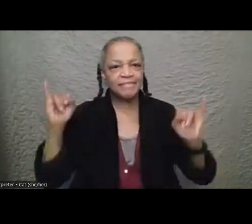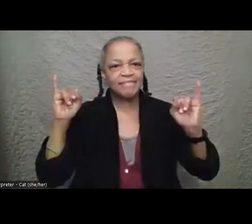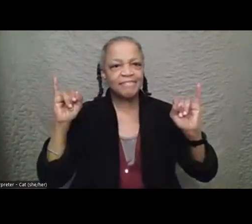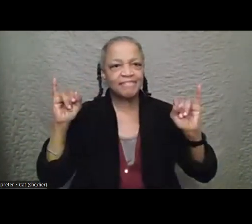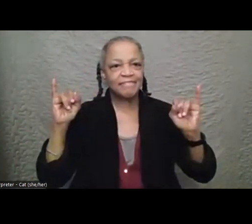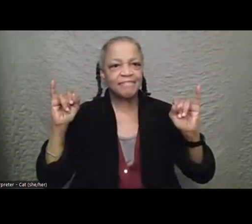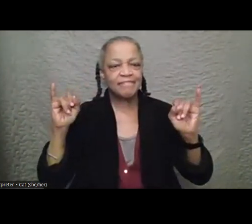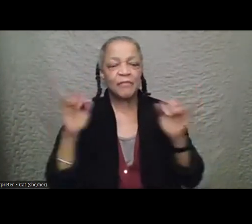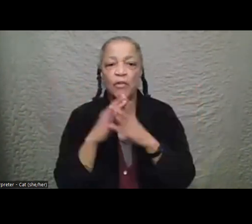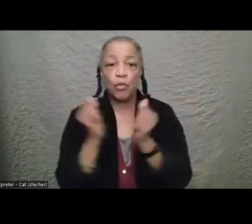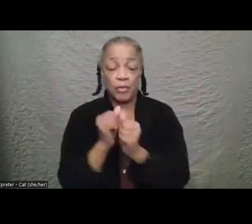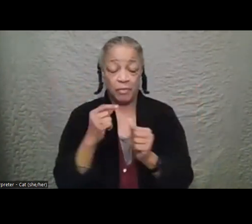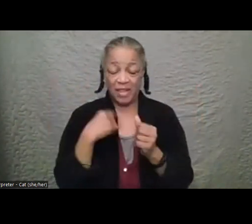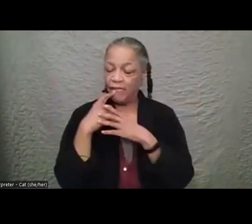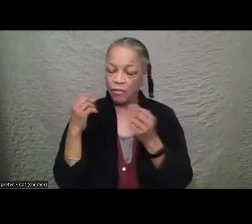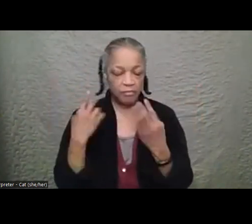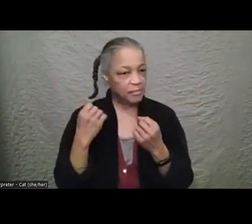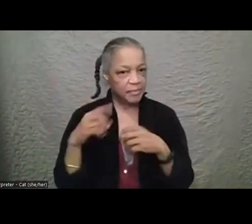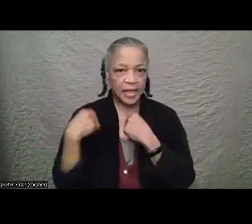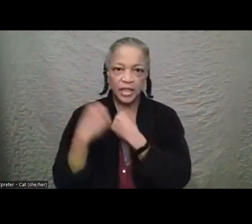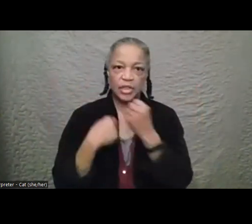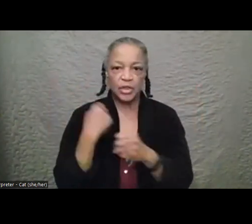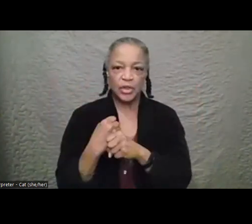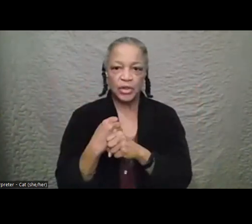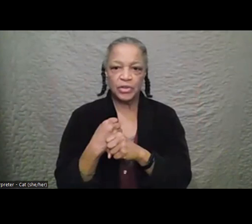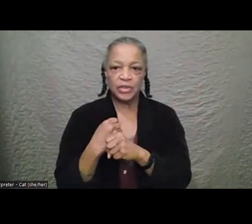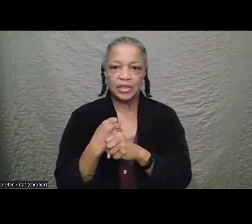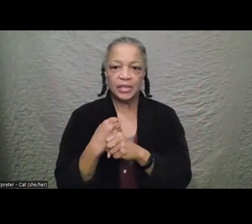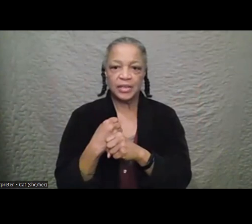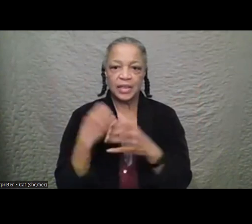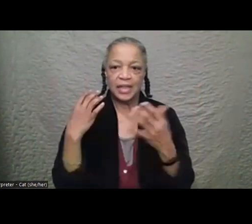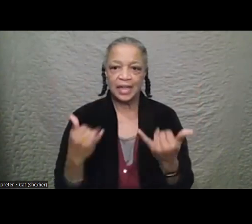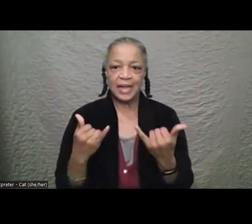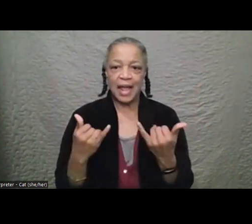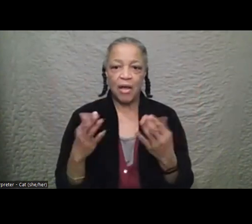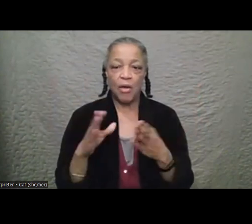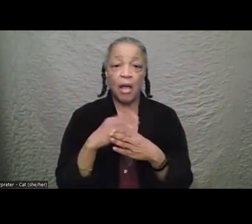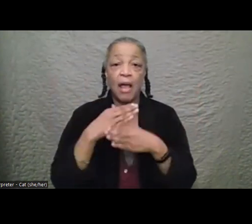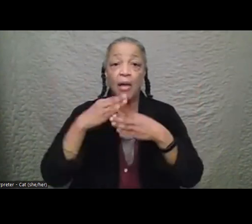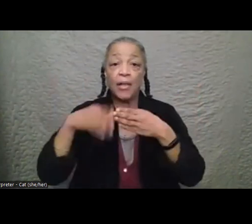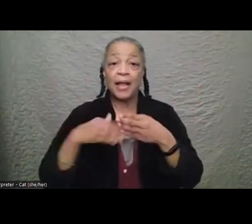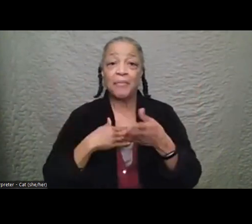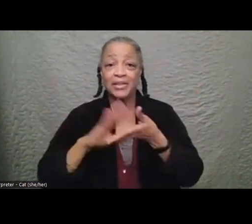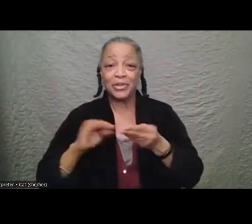for decades. With that, I will end my story. Thank you for having me.